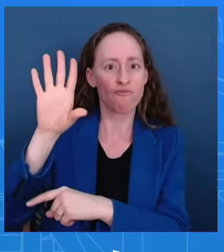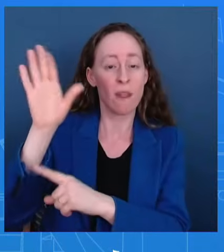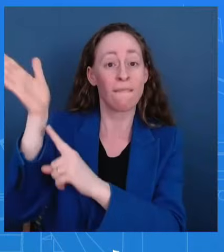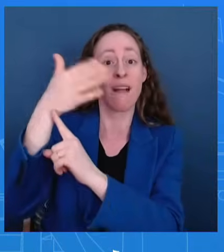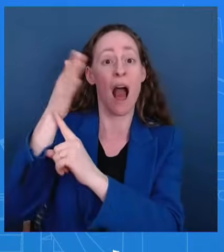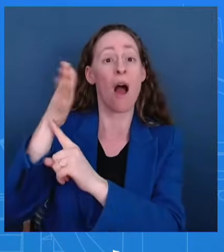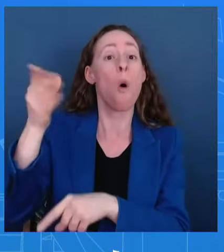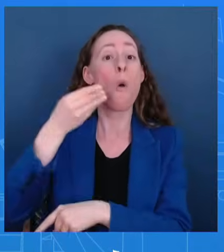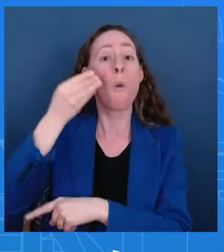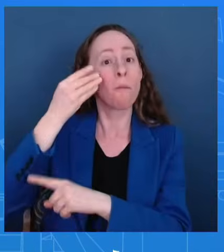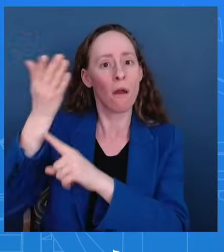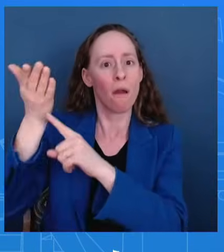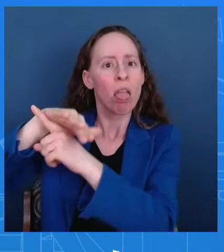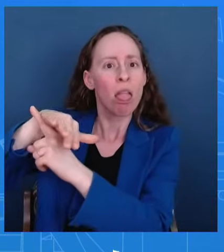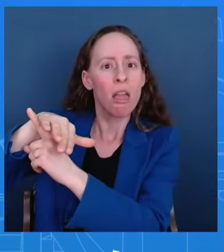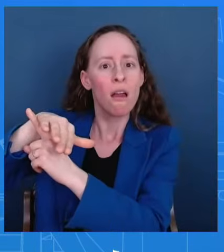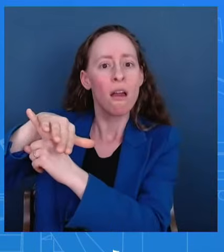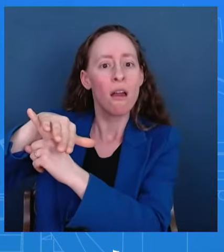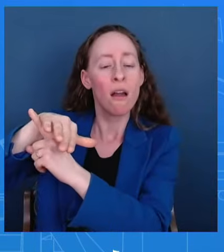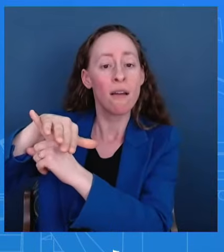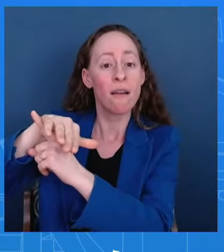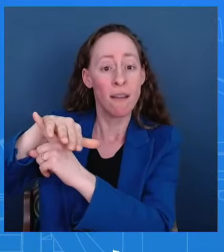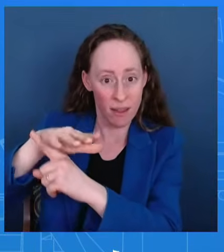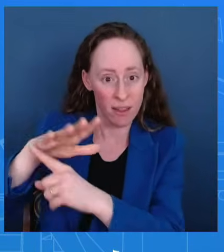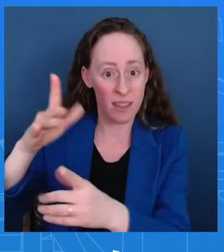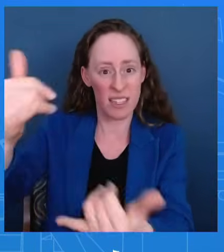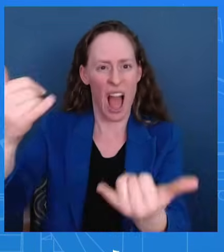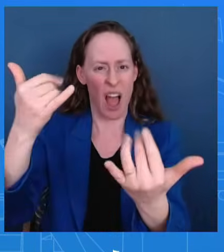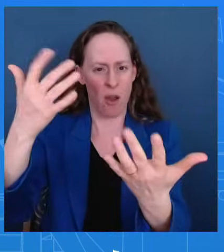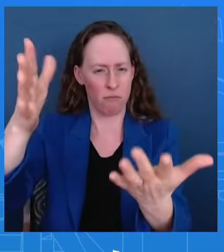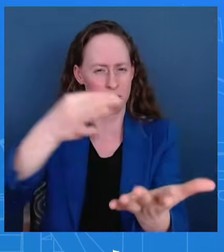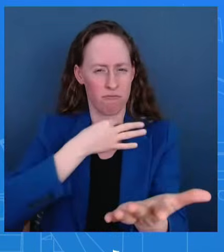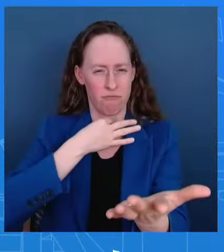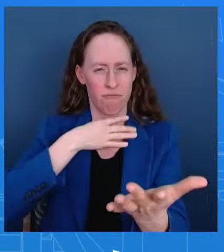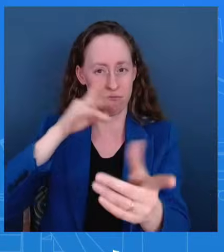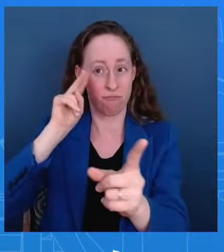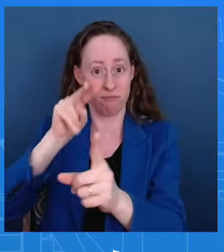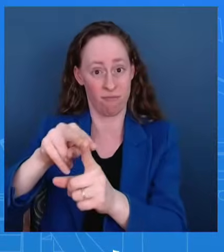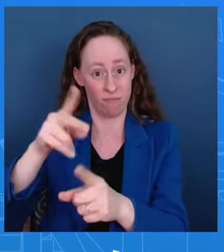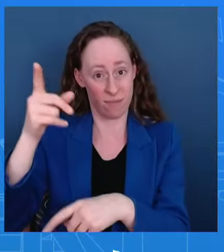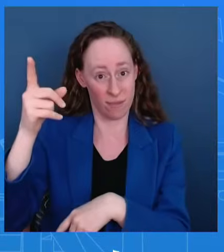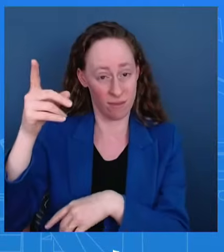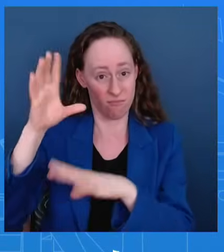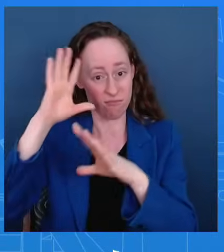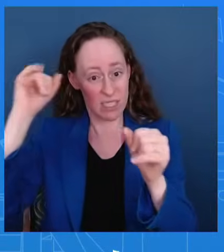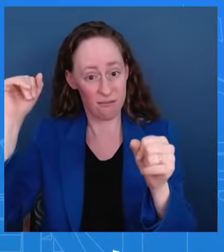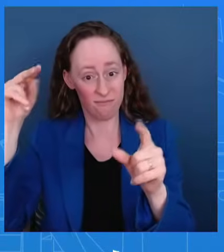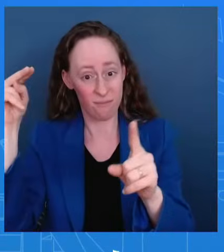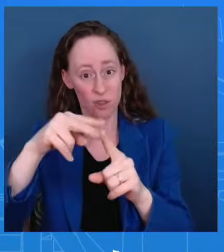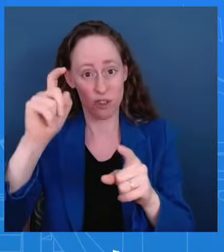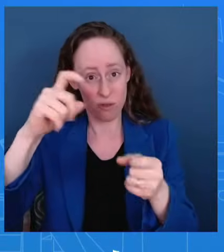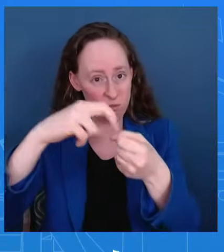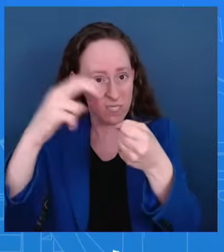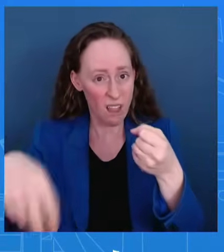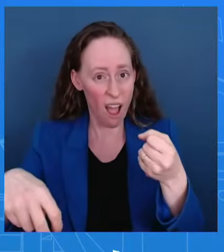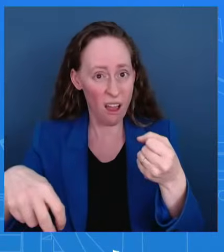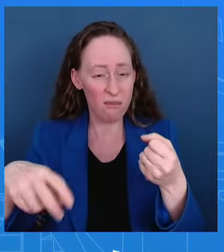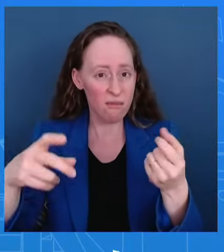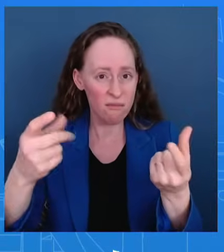Ms. Jean-Pierre: So, obviously, we've seen the reporting, and I -- I don't want to comment on the specific report of -- on that reporting.